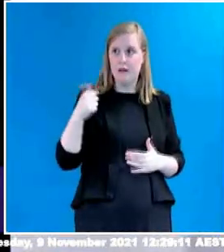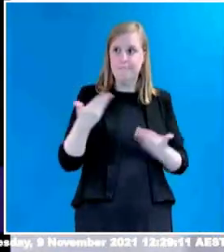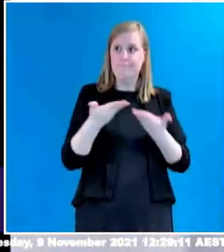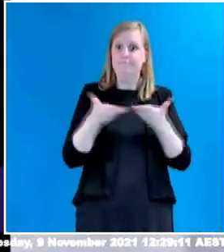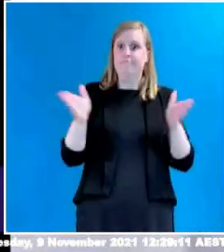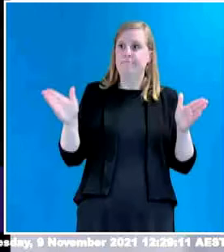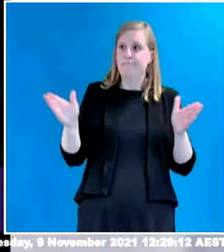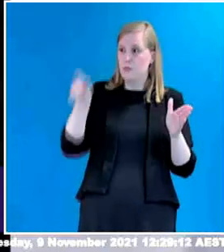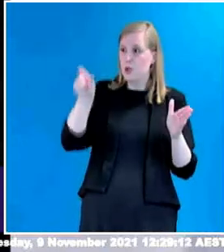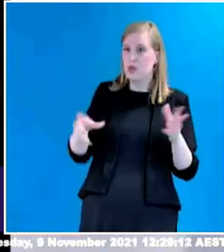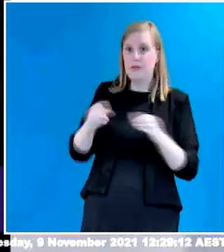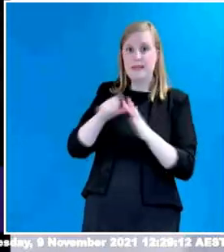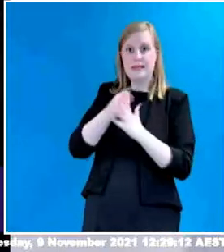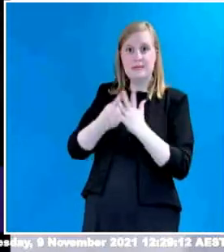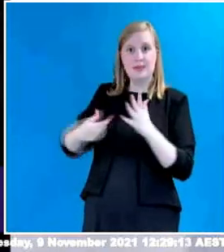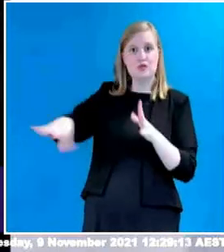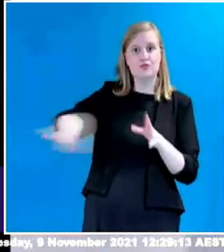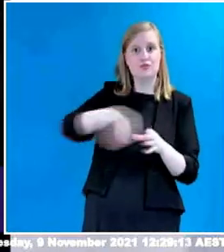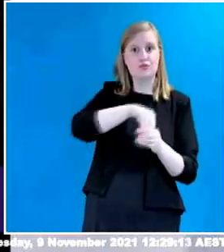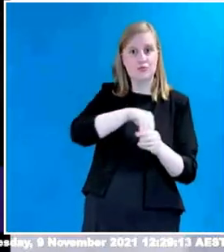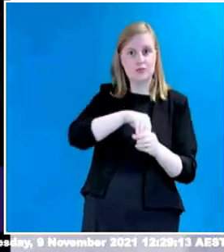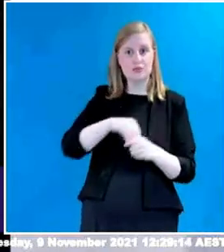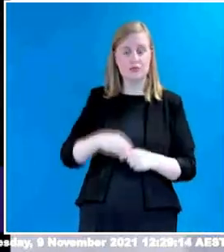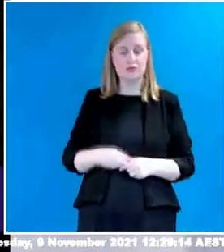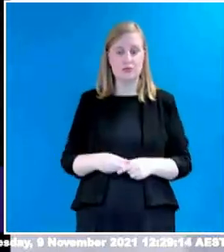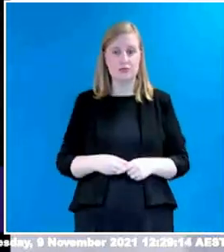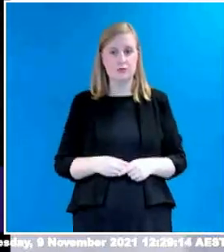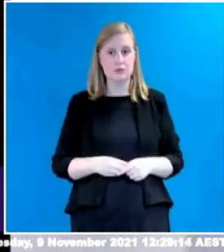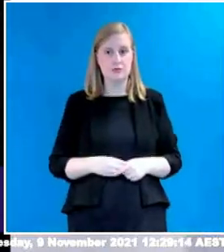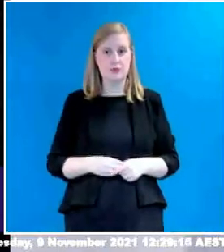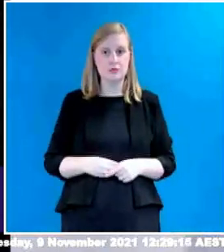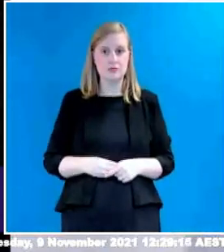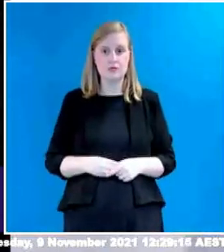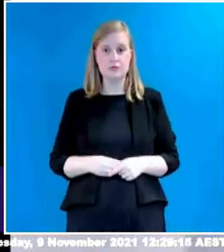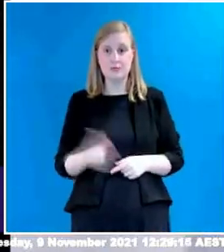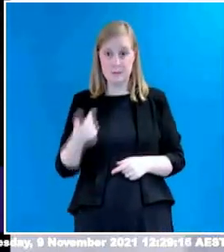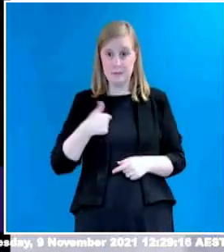I think there are a number of things that came through from my Westpac Fellowship report.